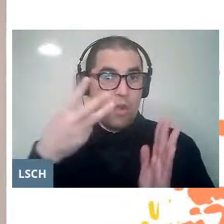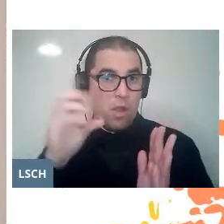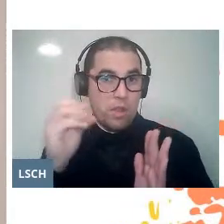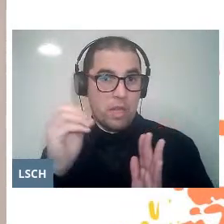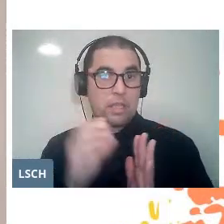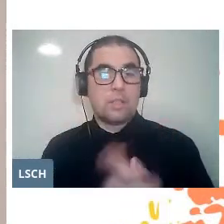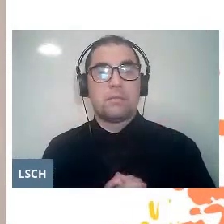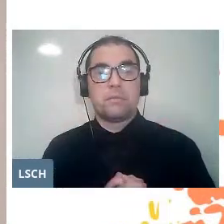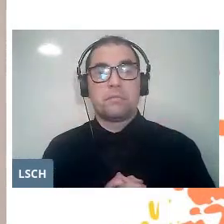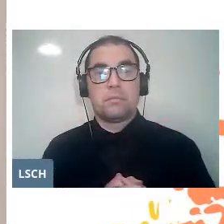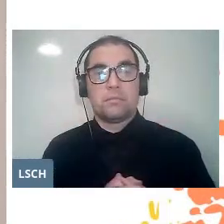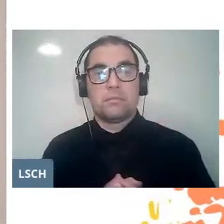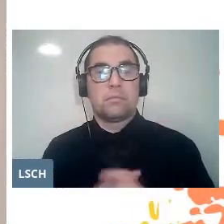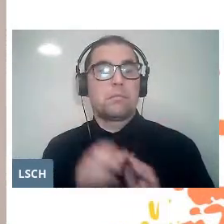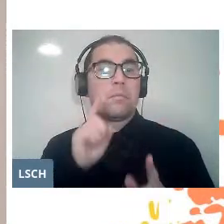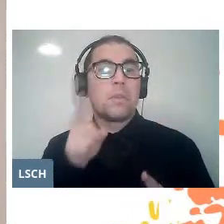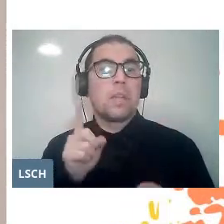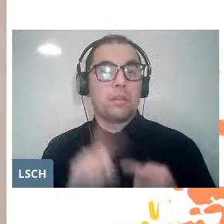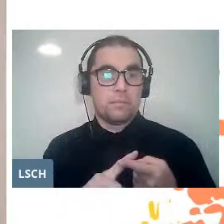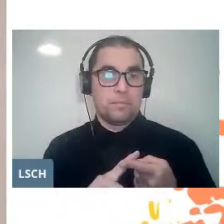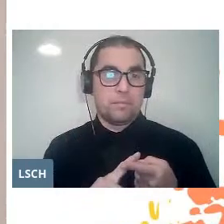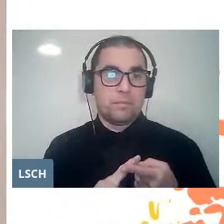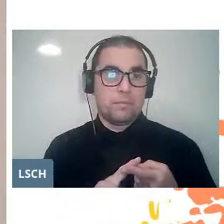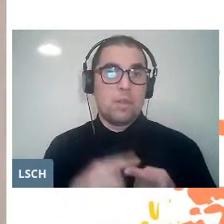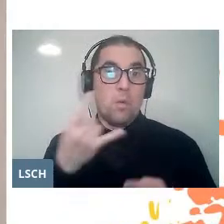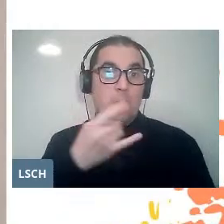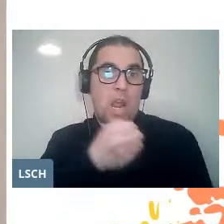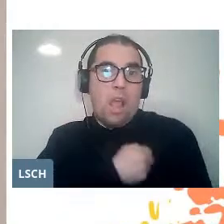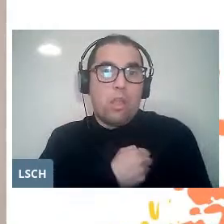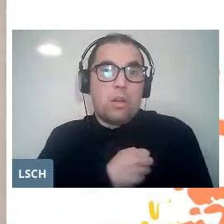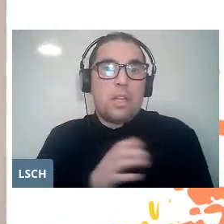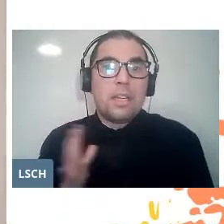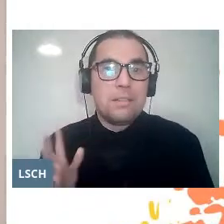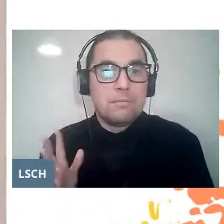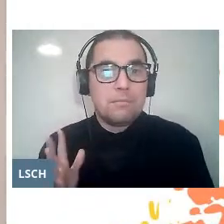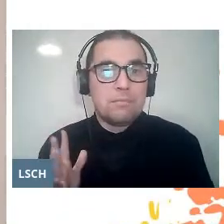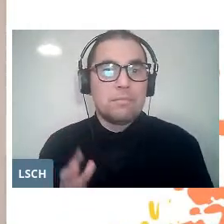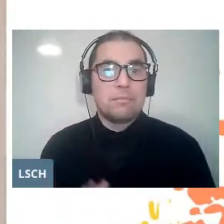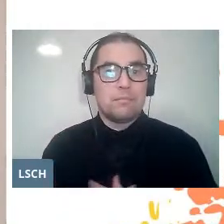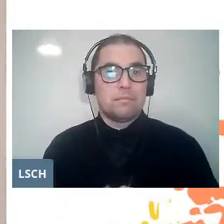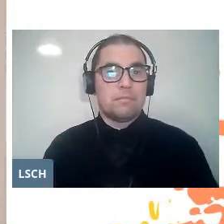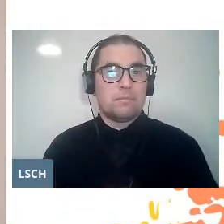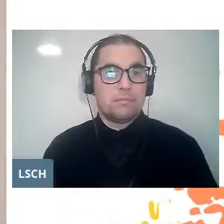it is up to the Catholic University to come home.